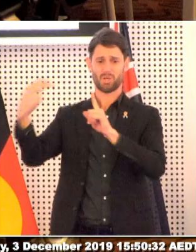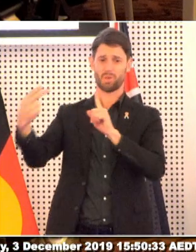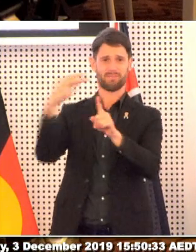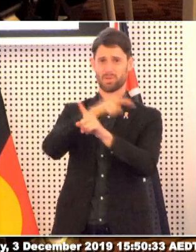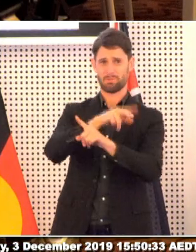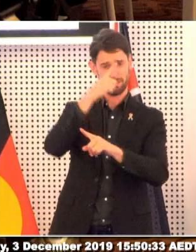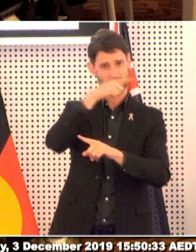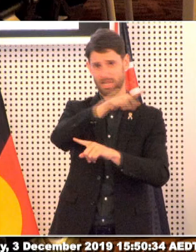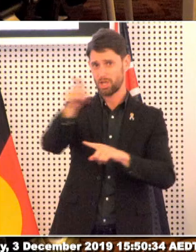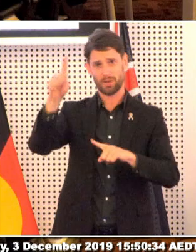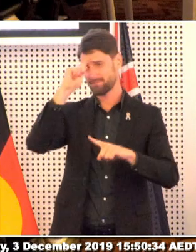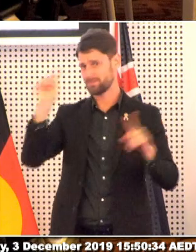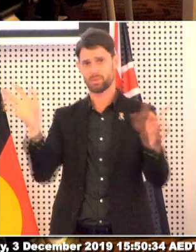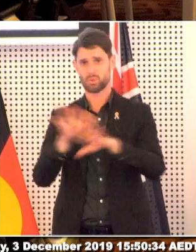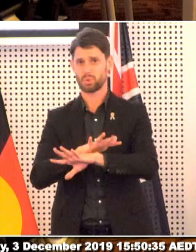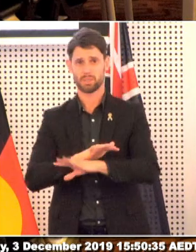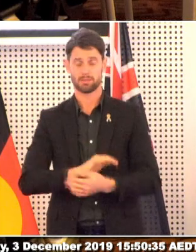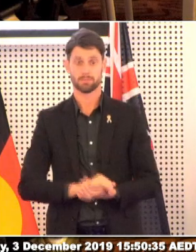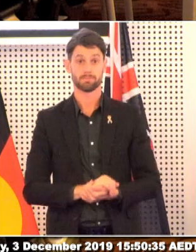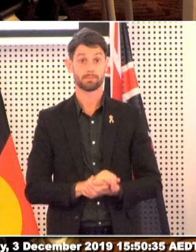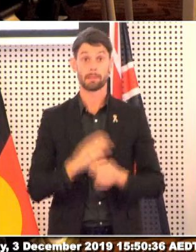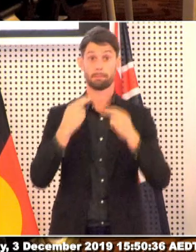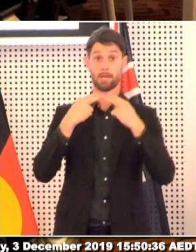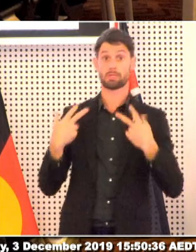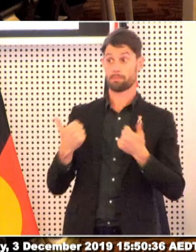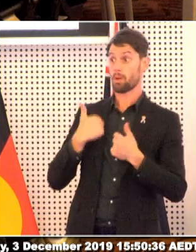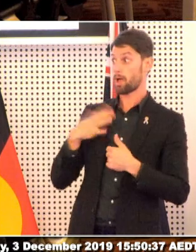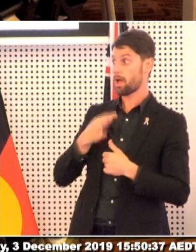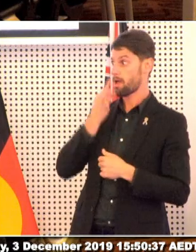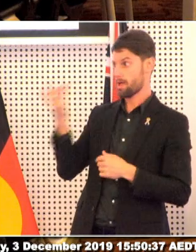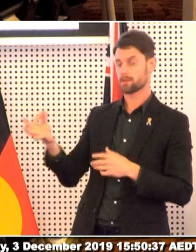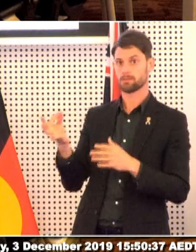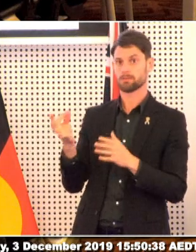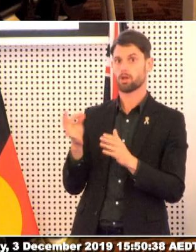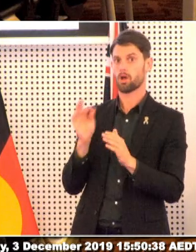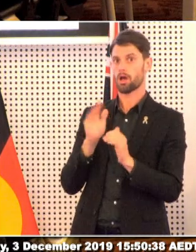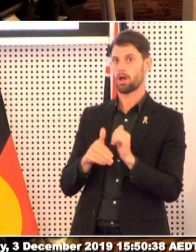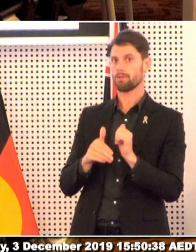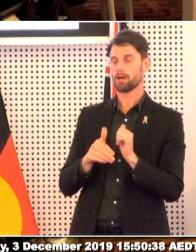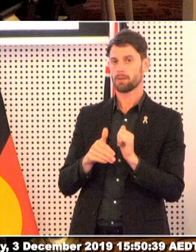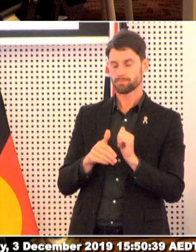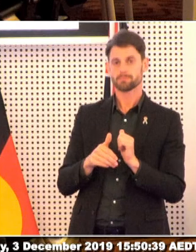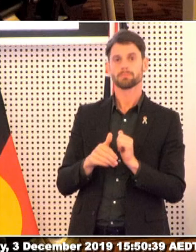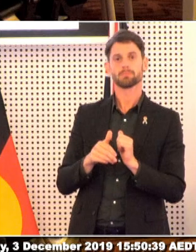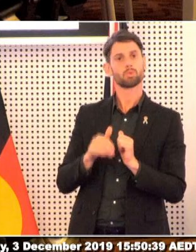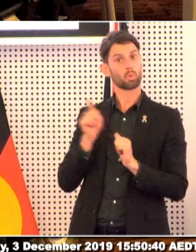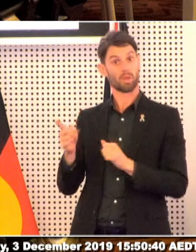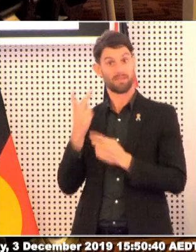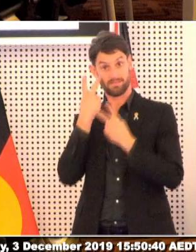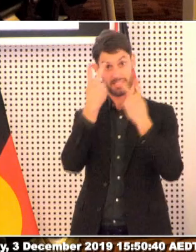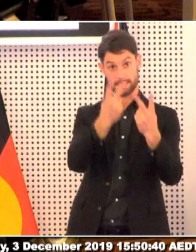So have you had occasion on your visits where the residents in the group homes have